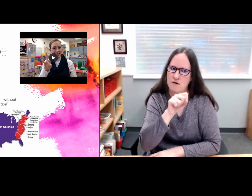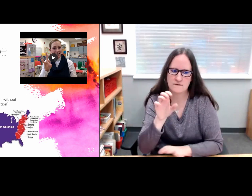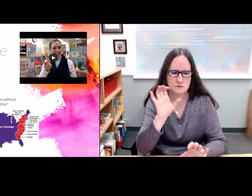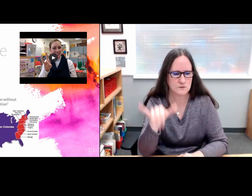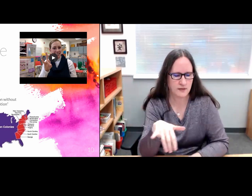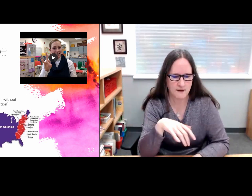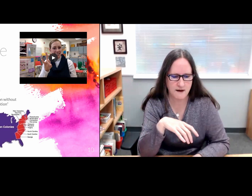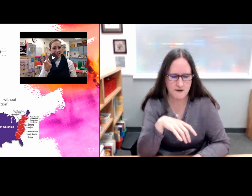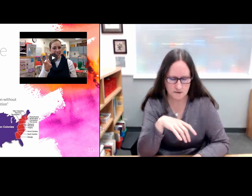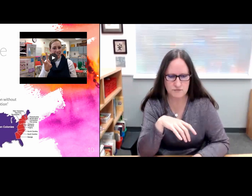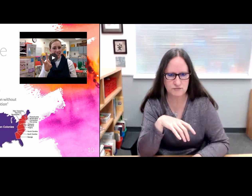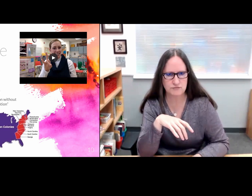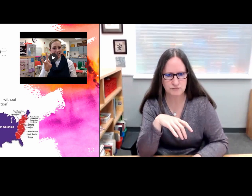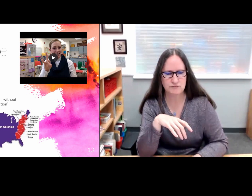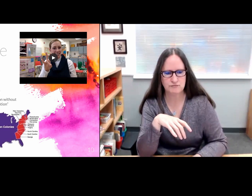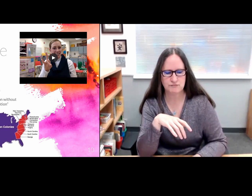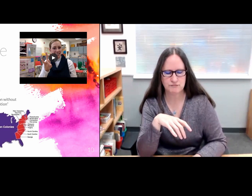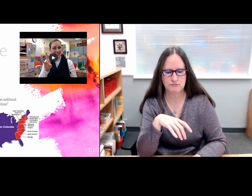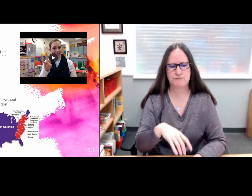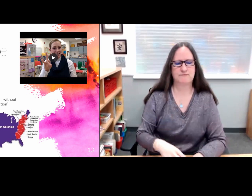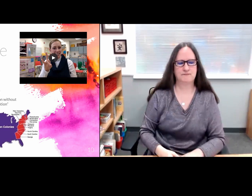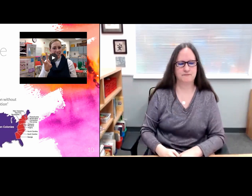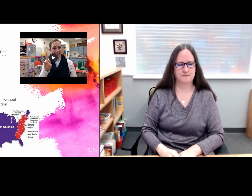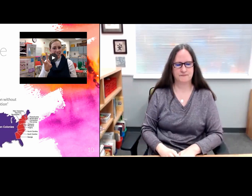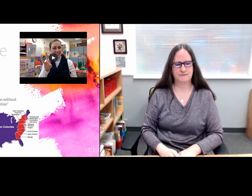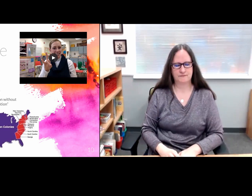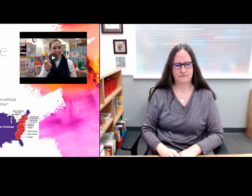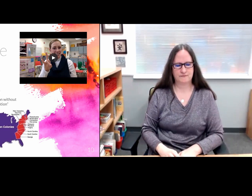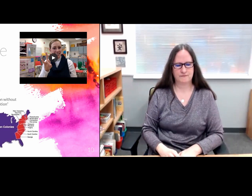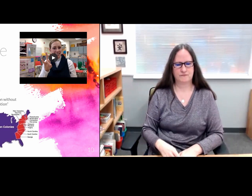you get to that number, they have to say a buzz rather than 14. And the kids love this game.